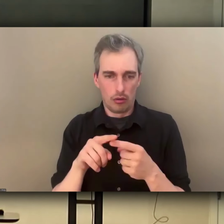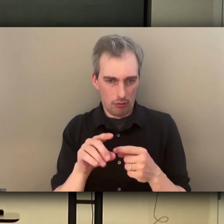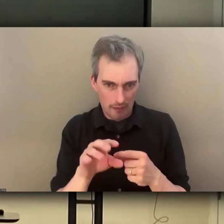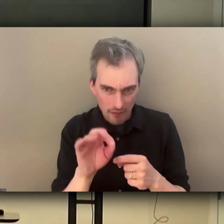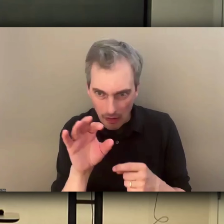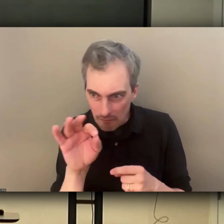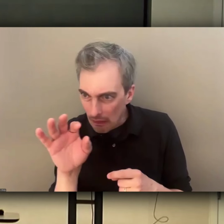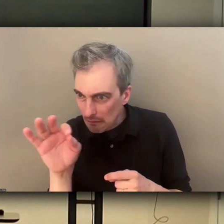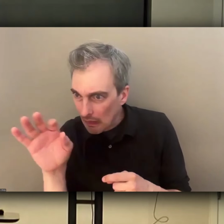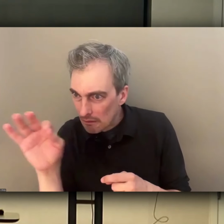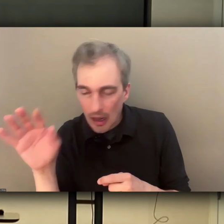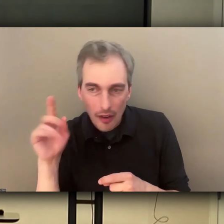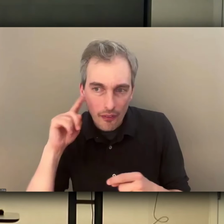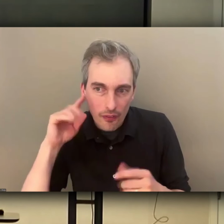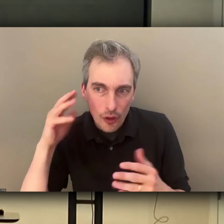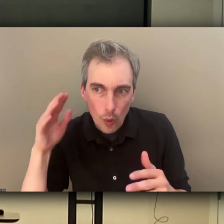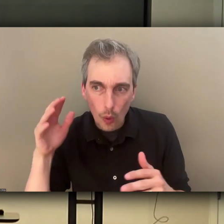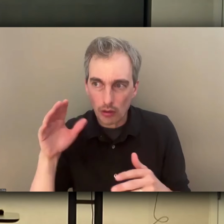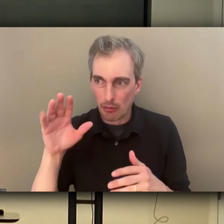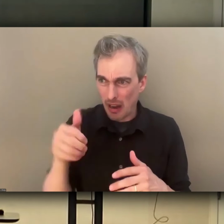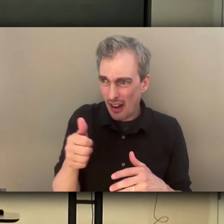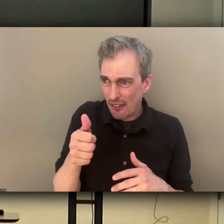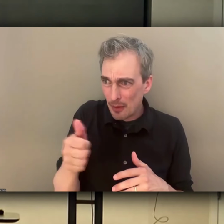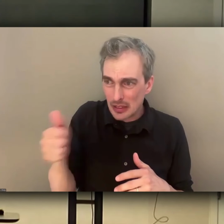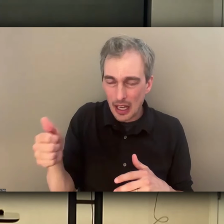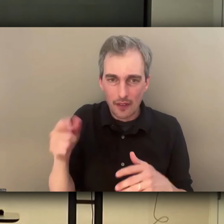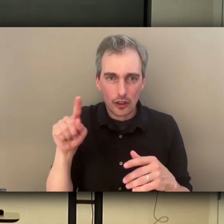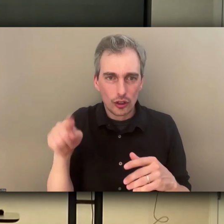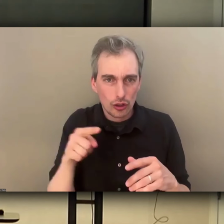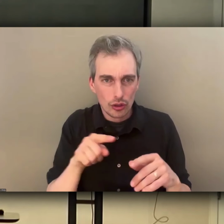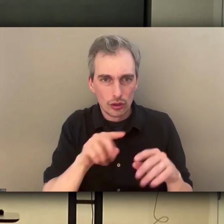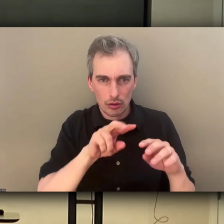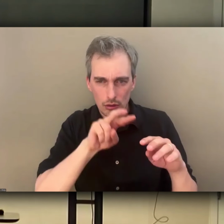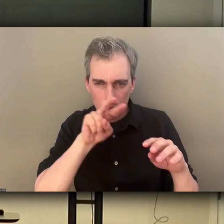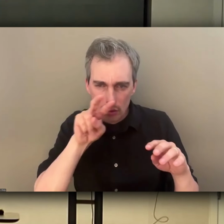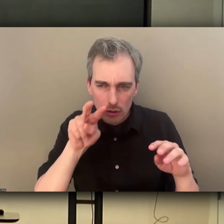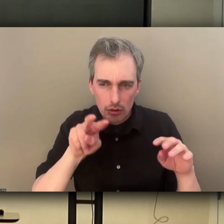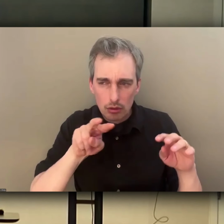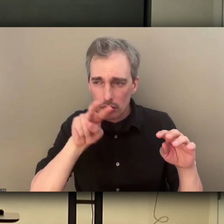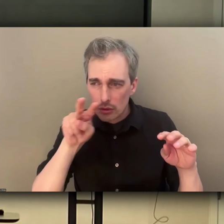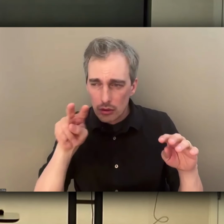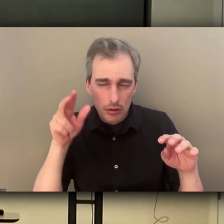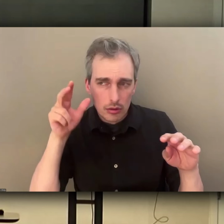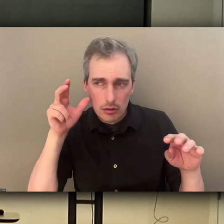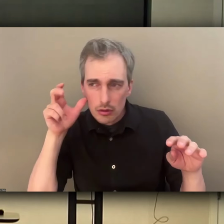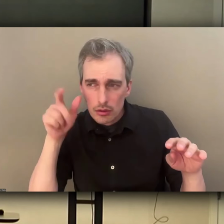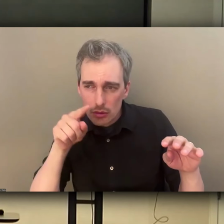exploring all the recordings and trying to find these tiny things. And just delete them.